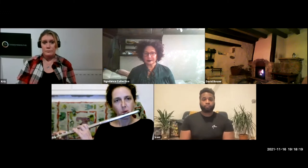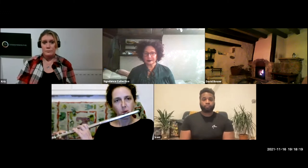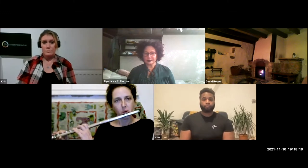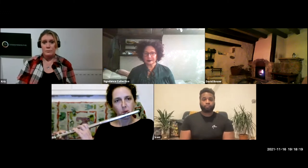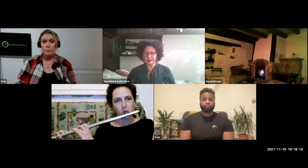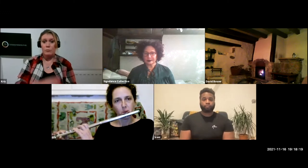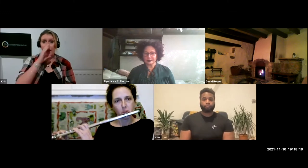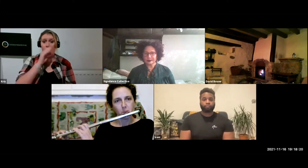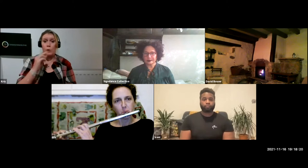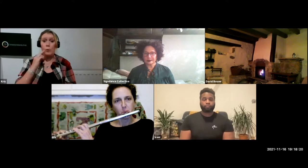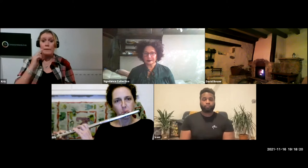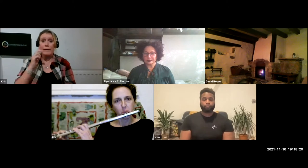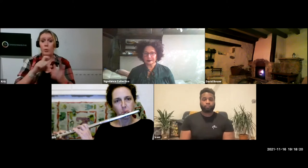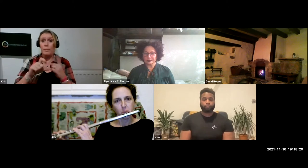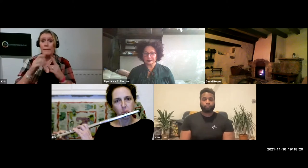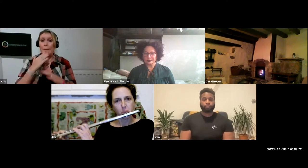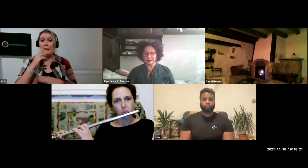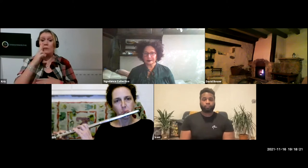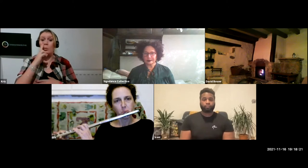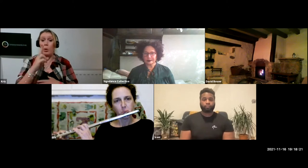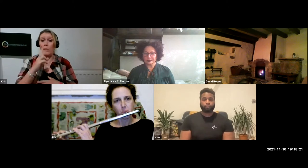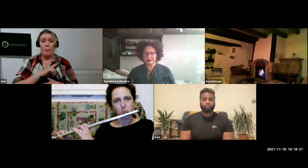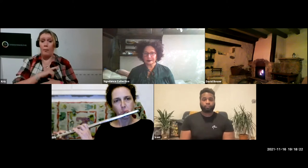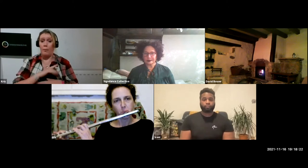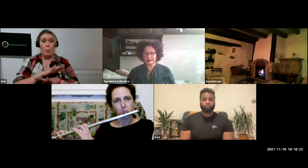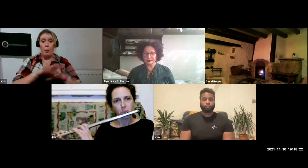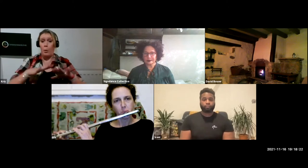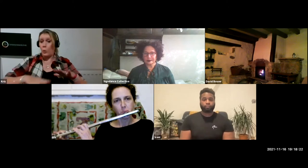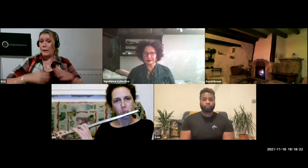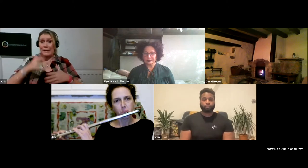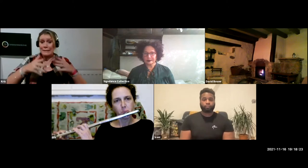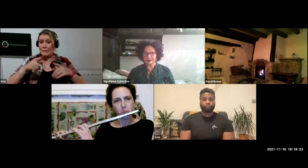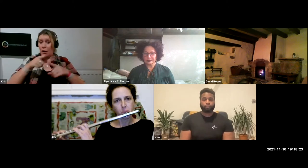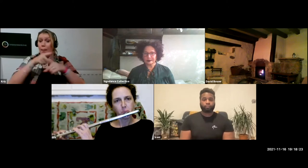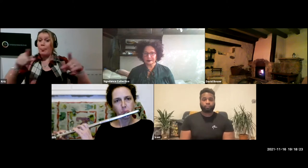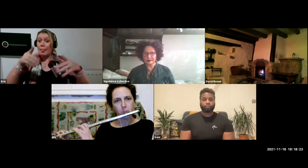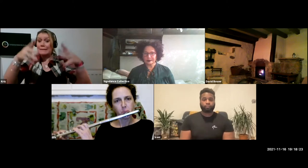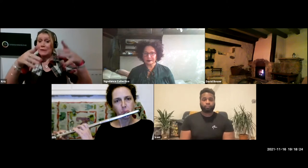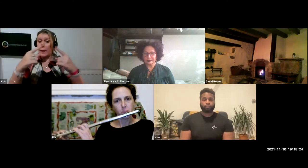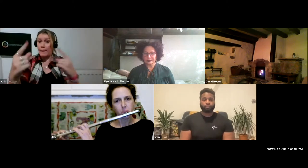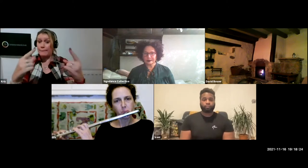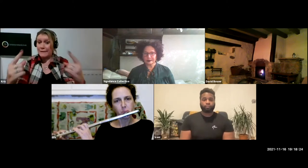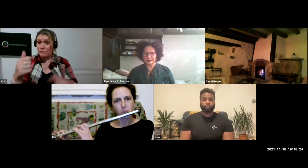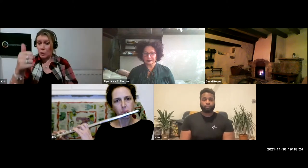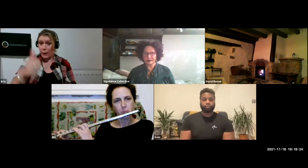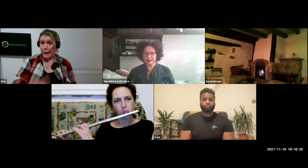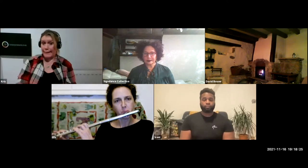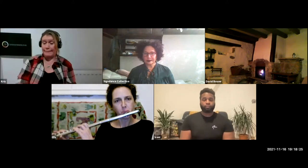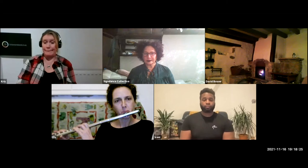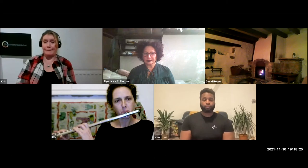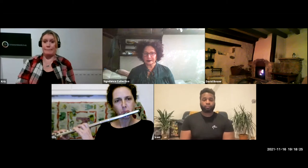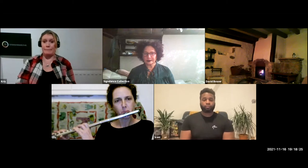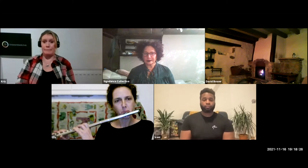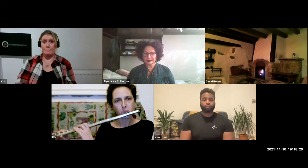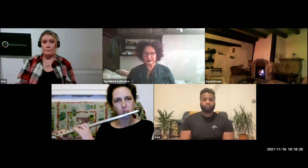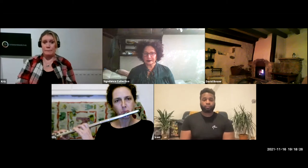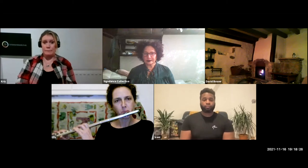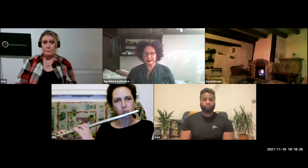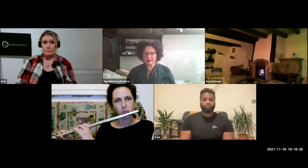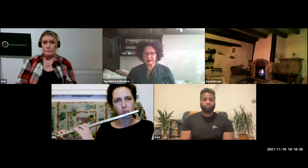important. It never leaves you and it is something that I feel very culturally Caribbean. This song is called Baharos, because the sound track and the feeling of it is all about nature and how in Cuba, we are close to nature still.